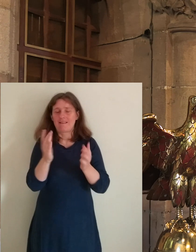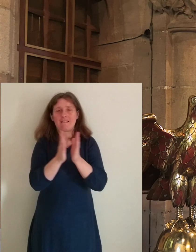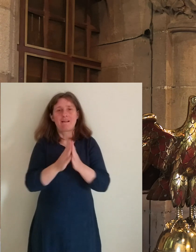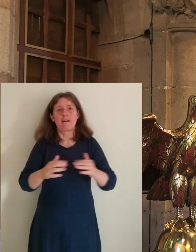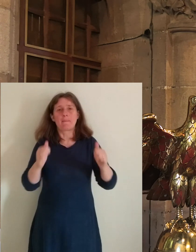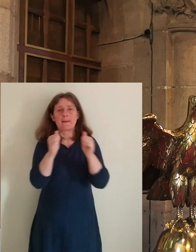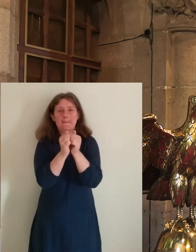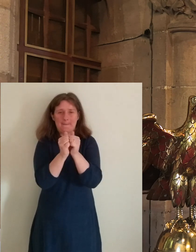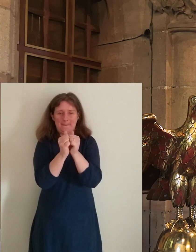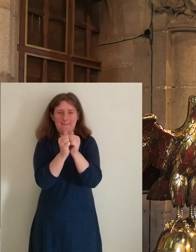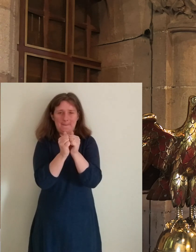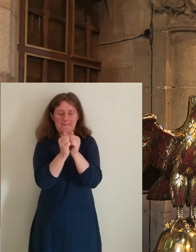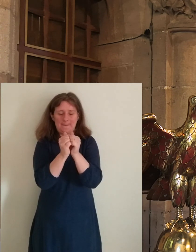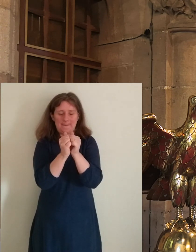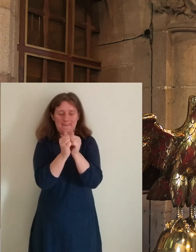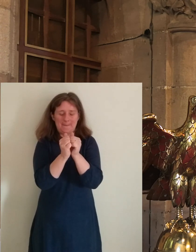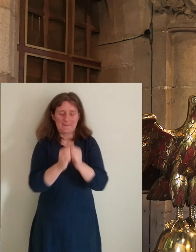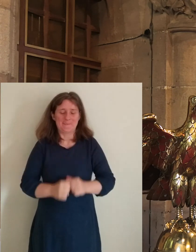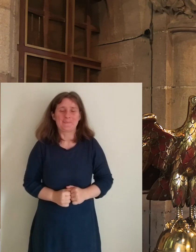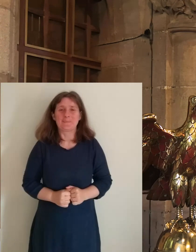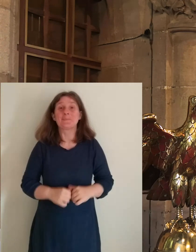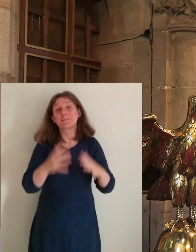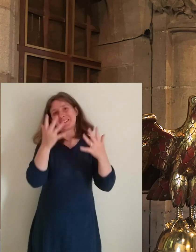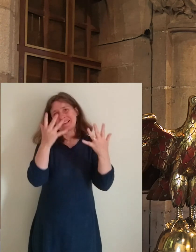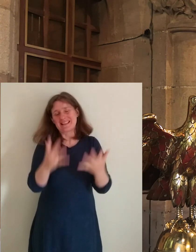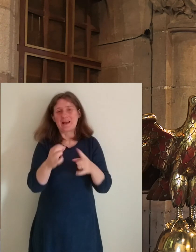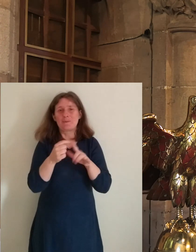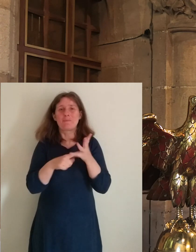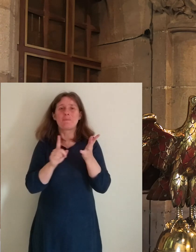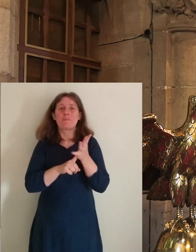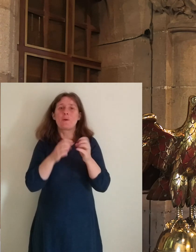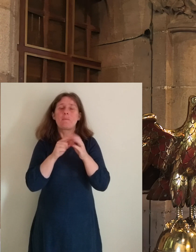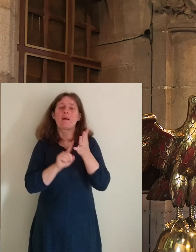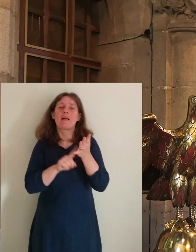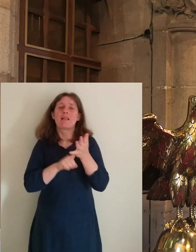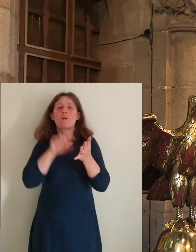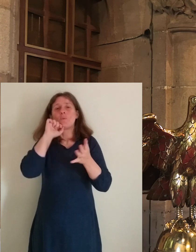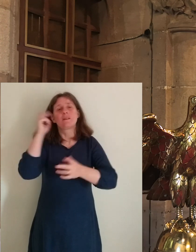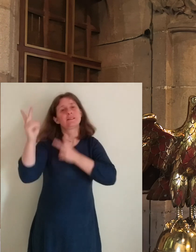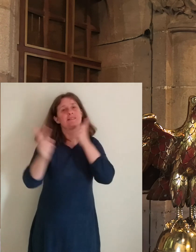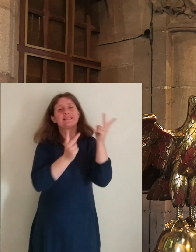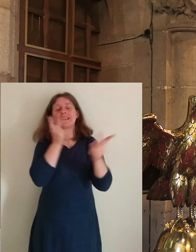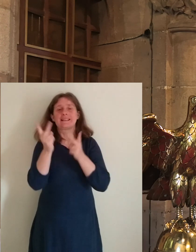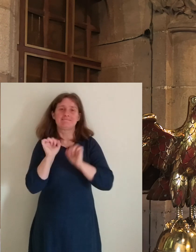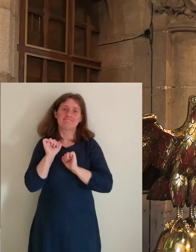Now Paul Bell will sing his composition "Mend the cracks with gold".